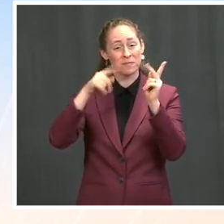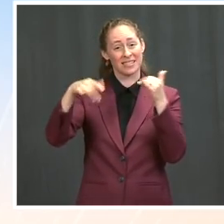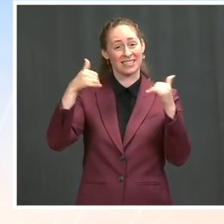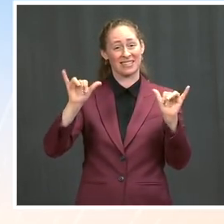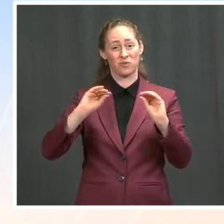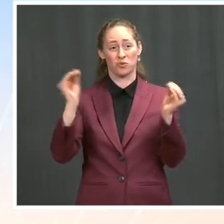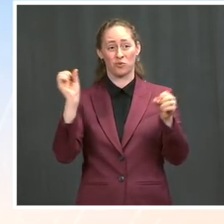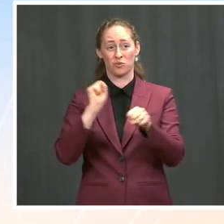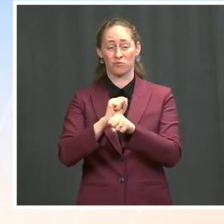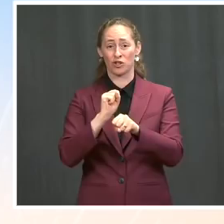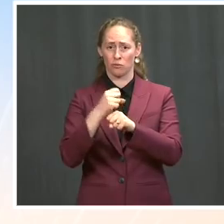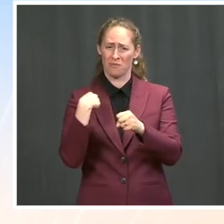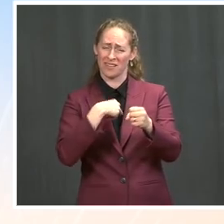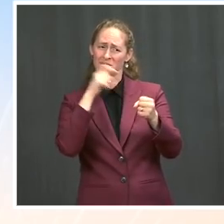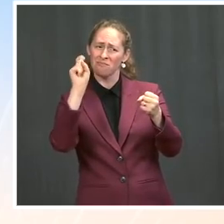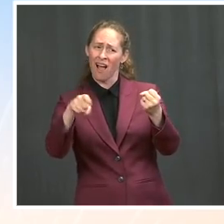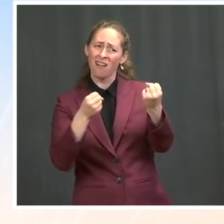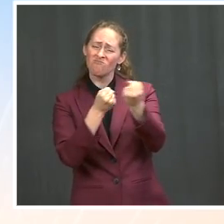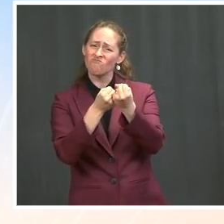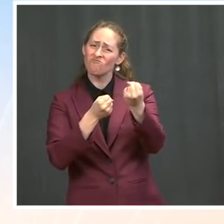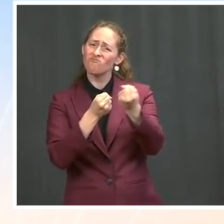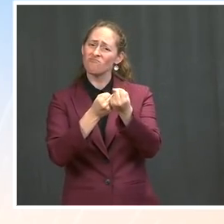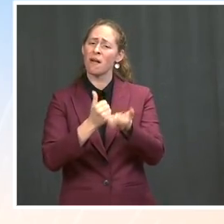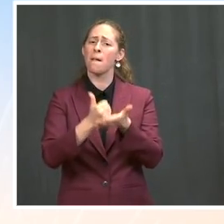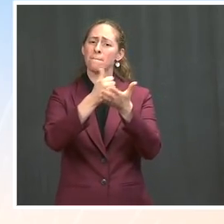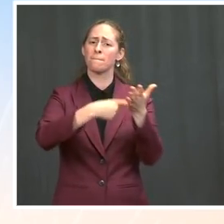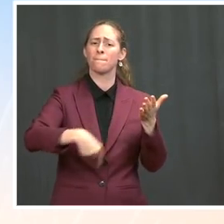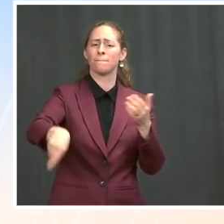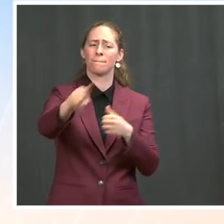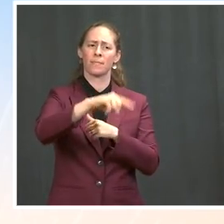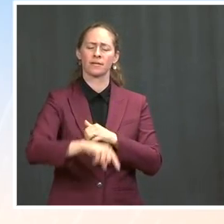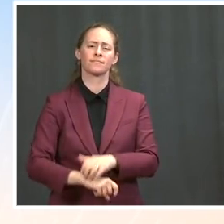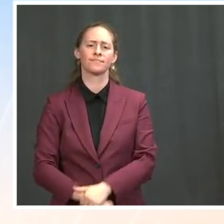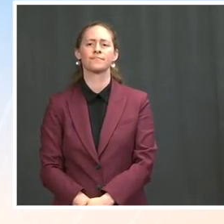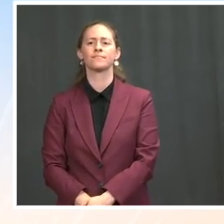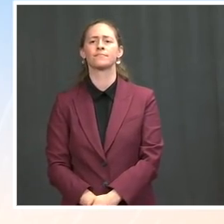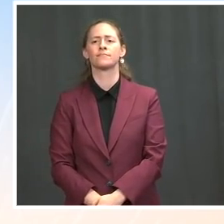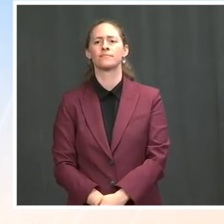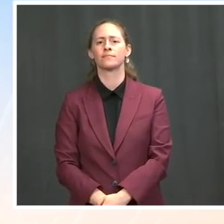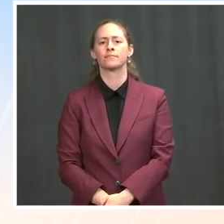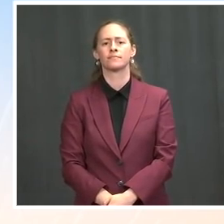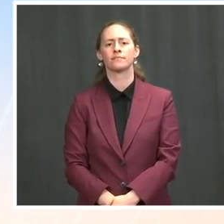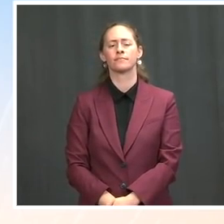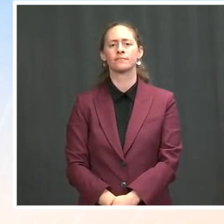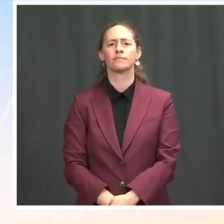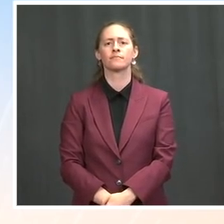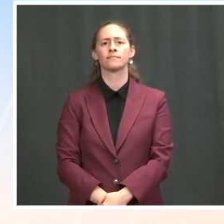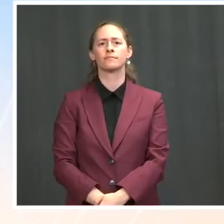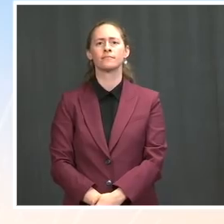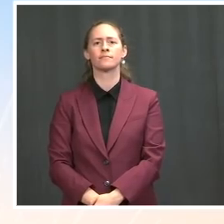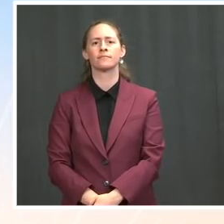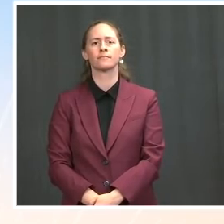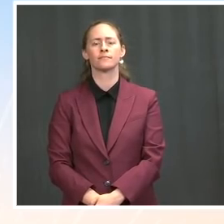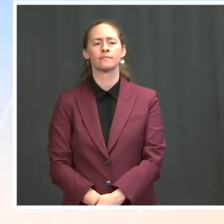Why don't you go ahead. Af- -- you said "Afghanistan." The Press: Thank you very much. My name is Nazira Azim Karimi. I'm an Afghan freelance journalist.